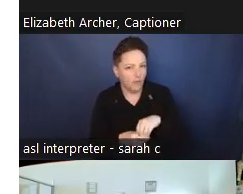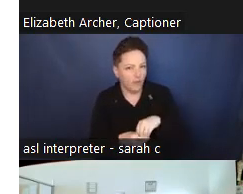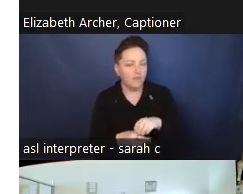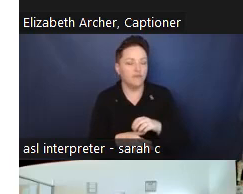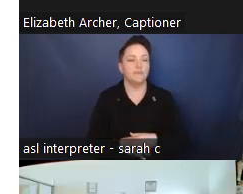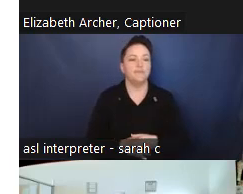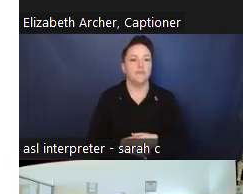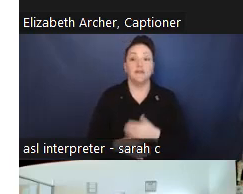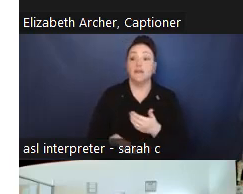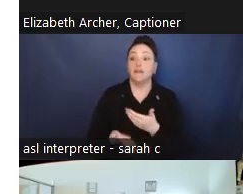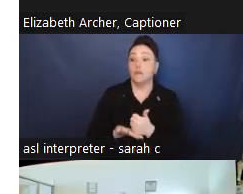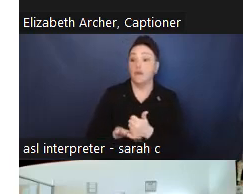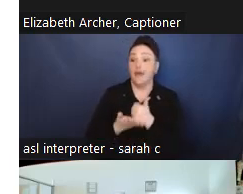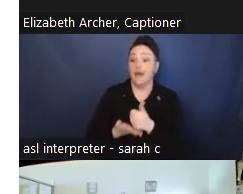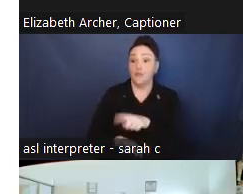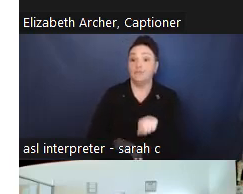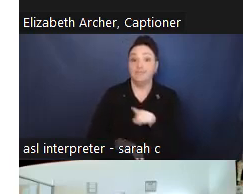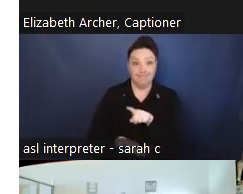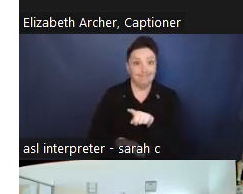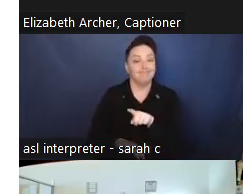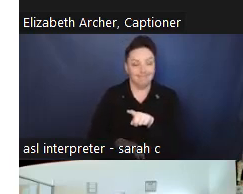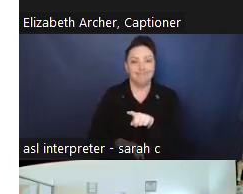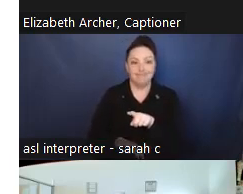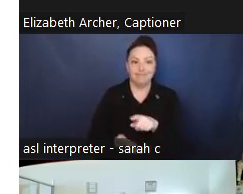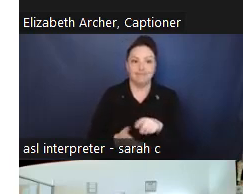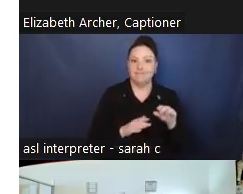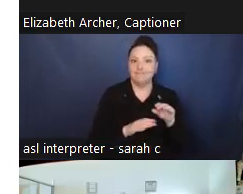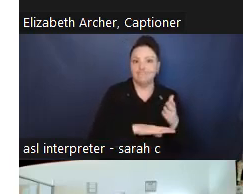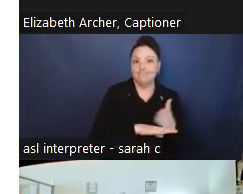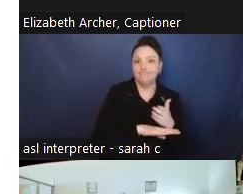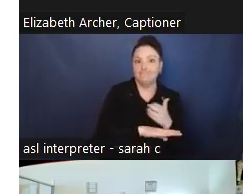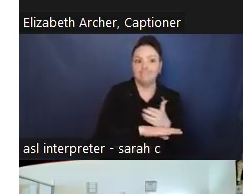designing these new guides, these new points rather. Robin did you have a question?